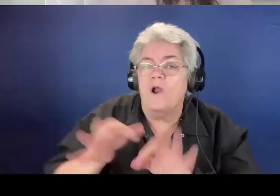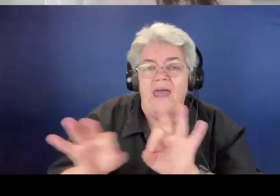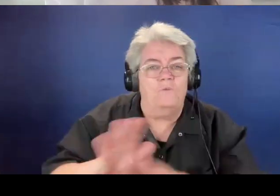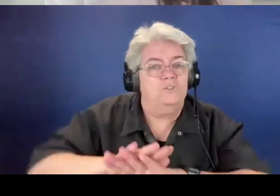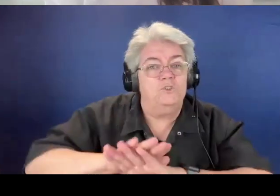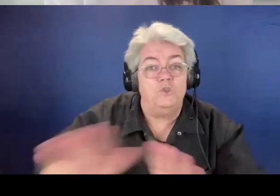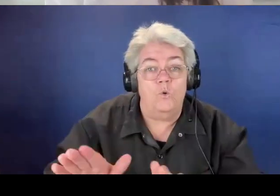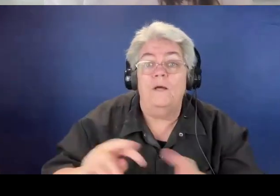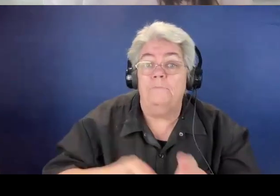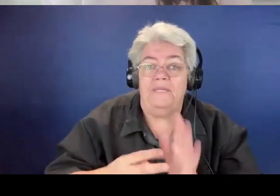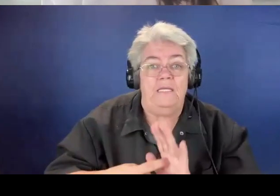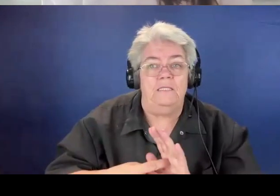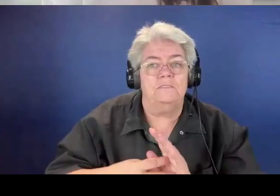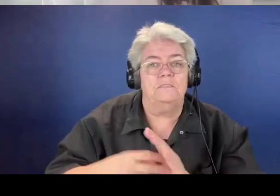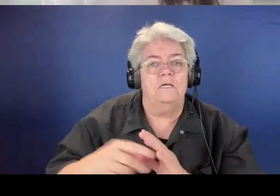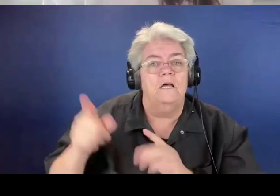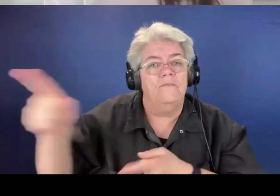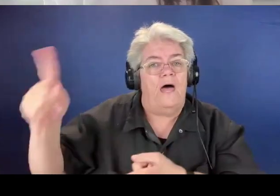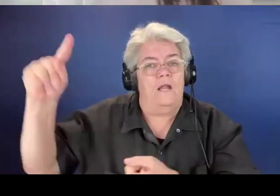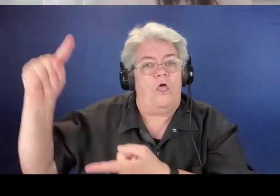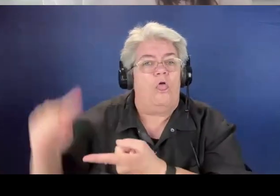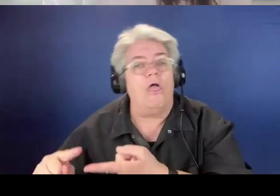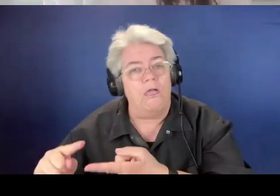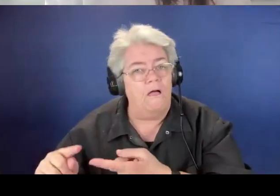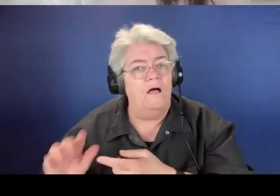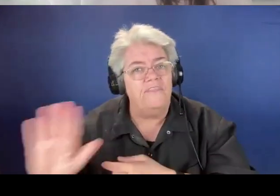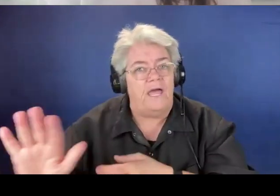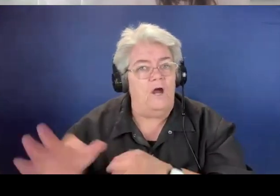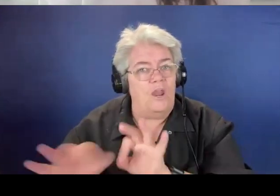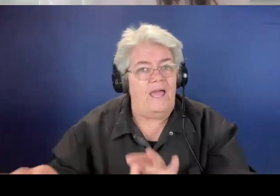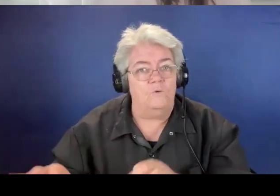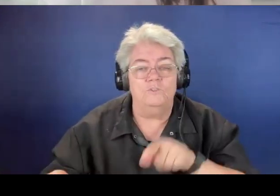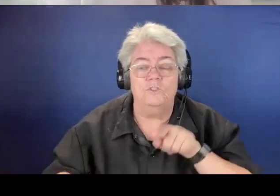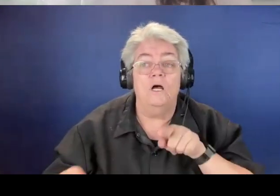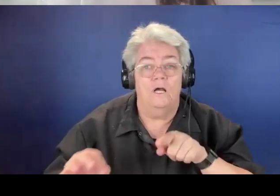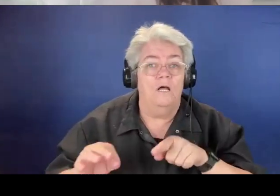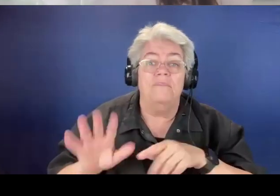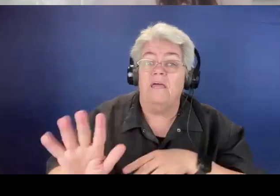exposure to their language and it also can impact the family dynamic.